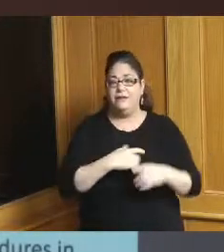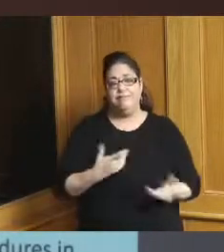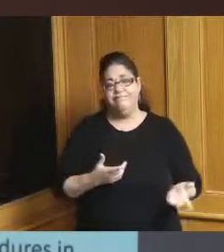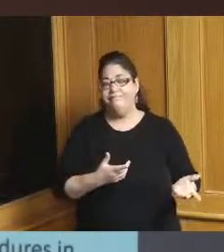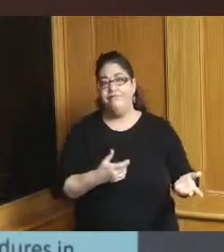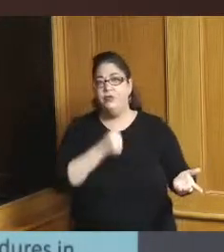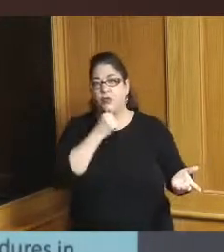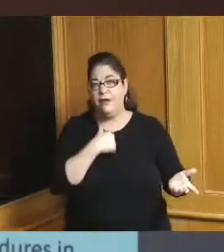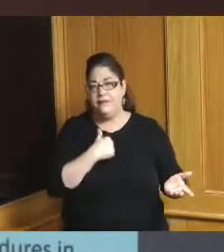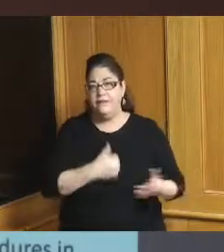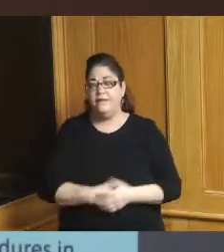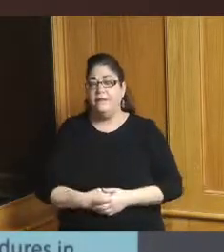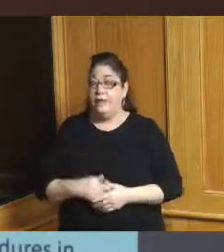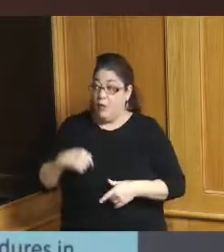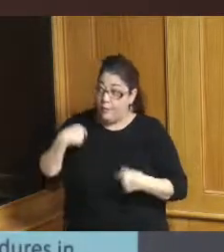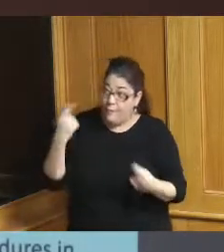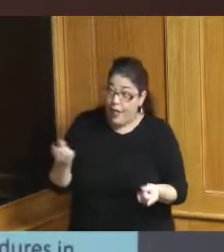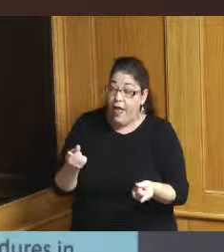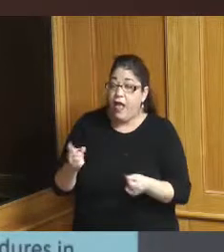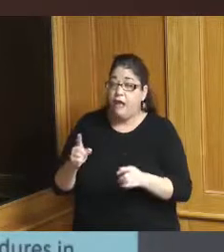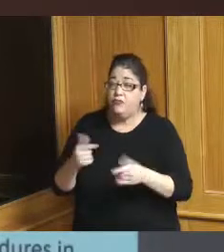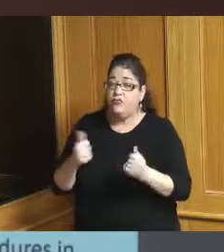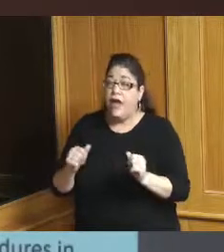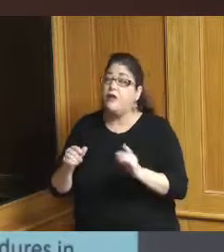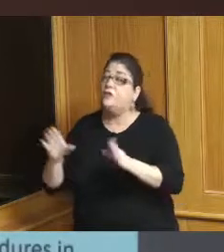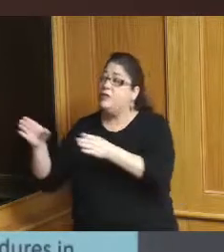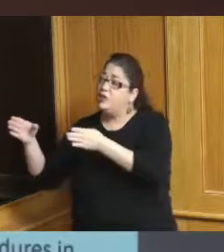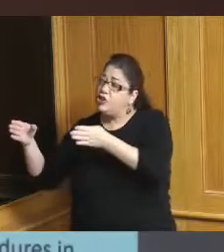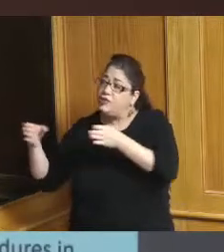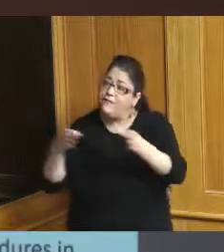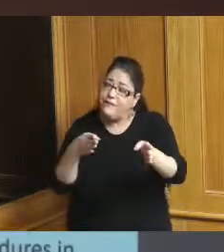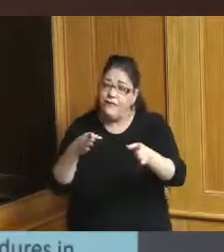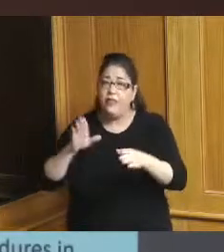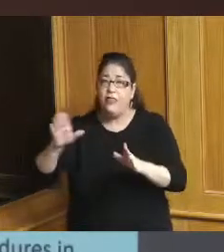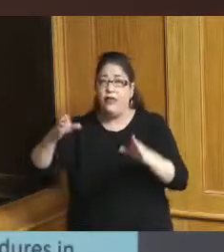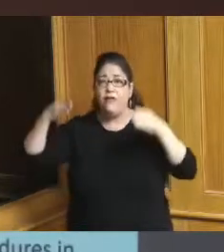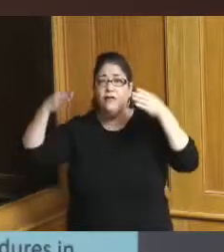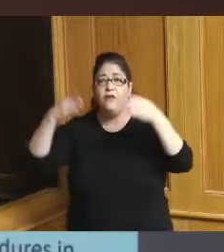we've been we've been doing as how can we have kind of shifted our our practices in the field